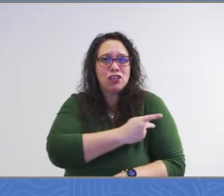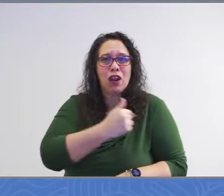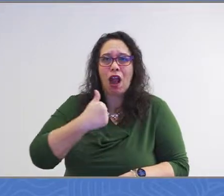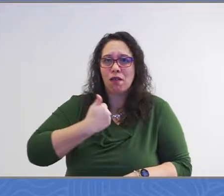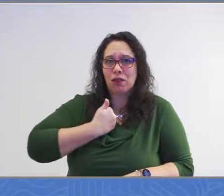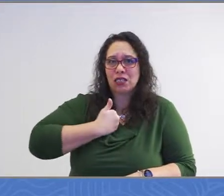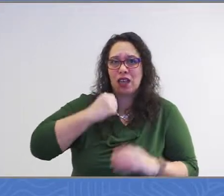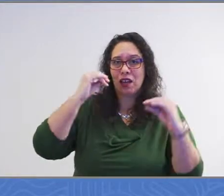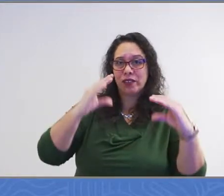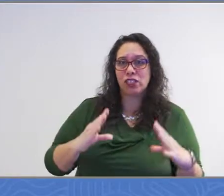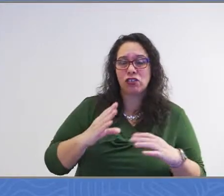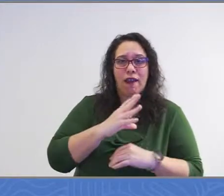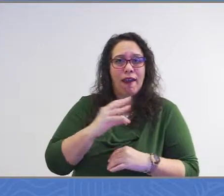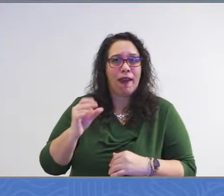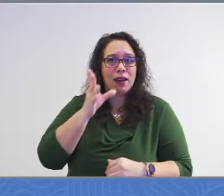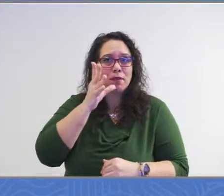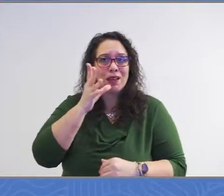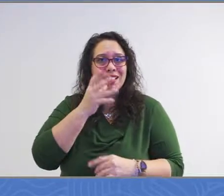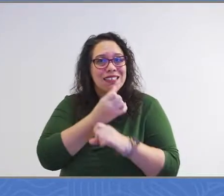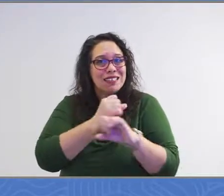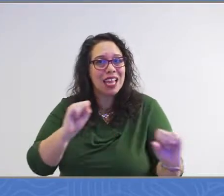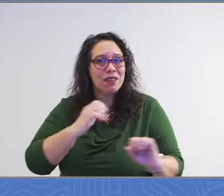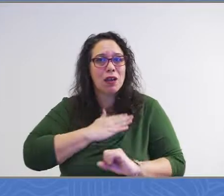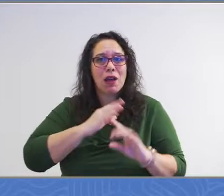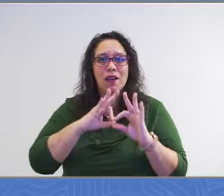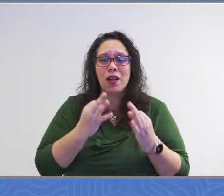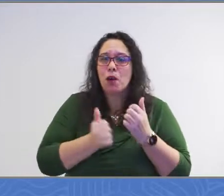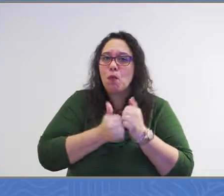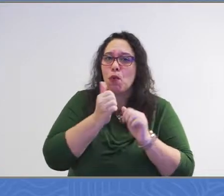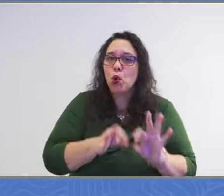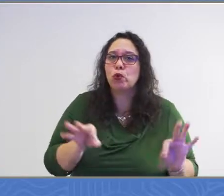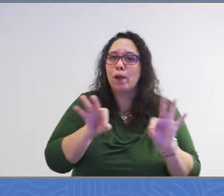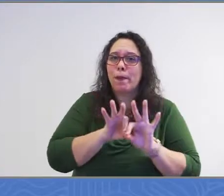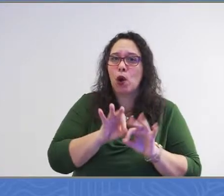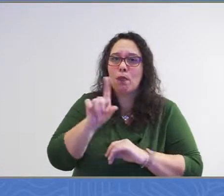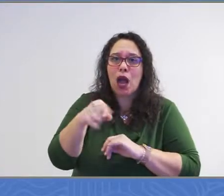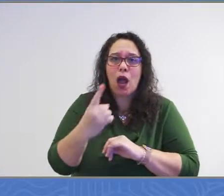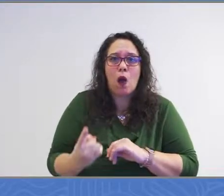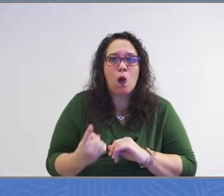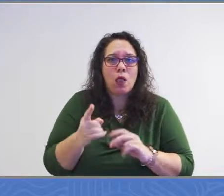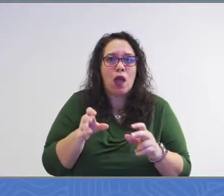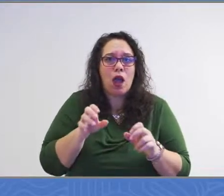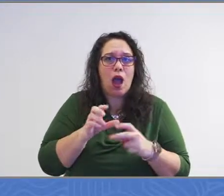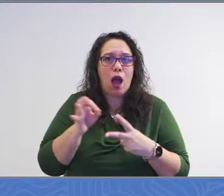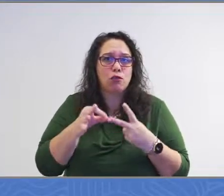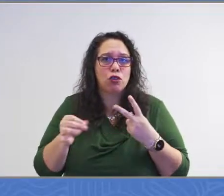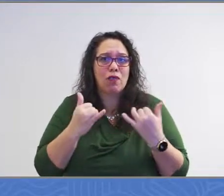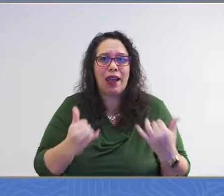my safety and the safety of my family is most important. My only option at this point is to take a leave